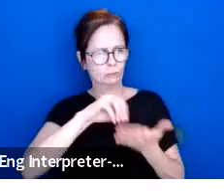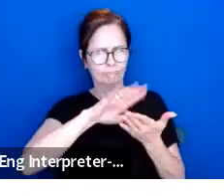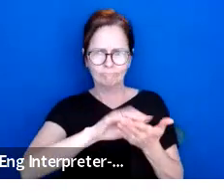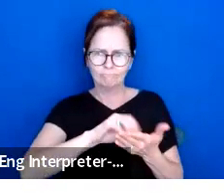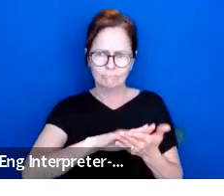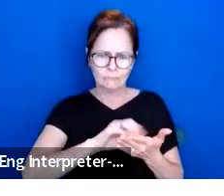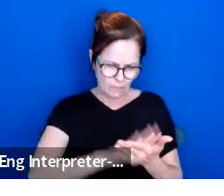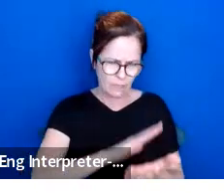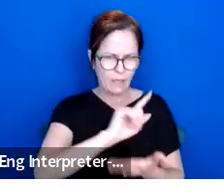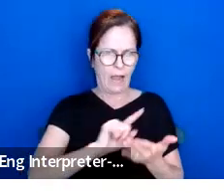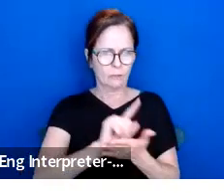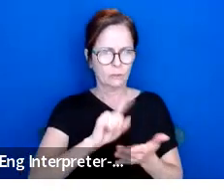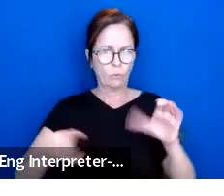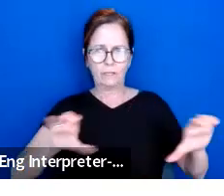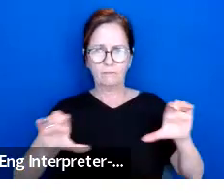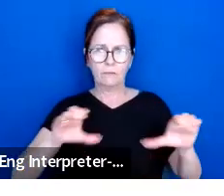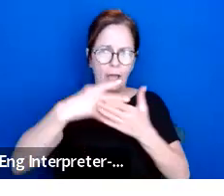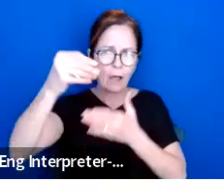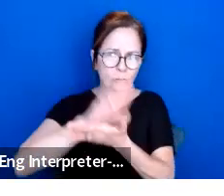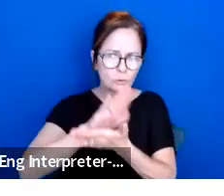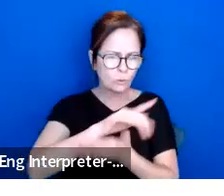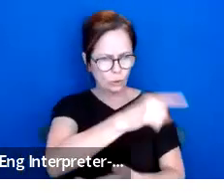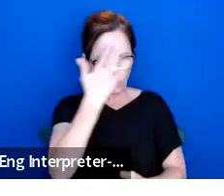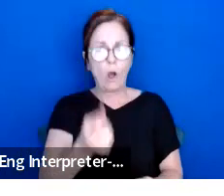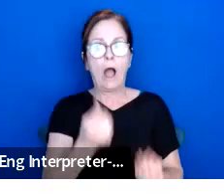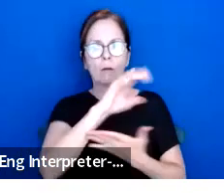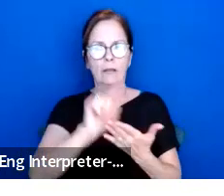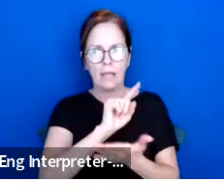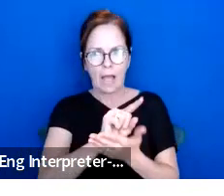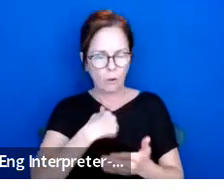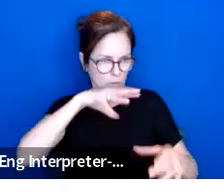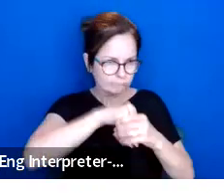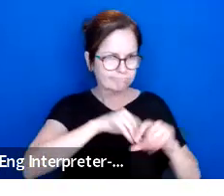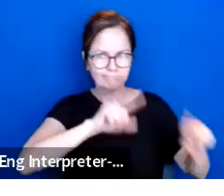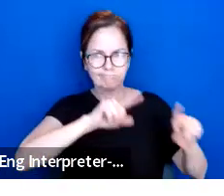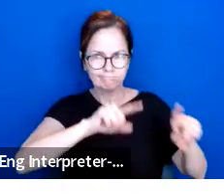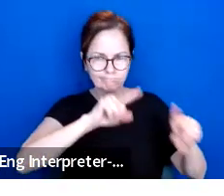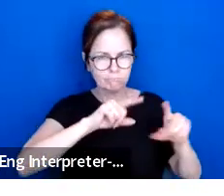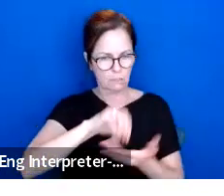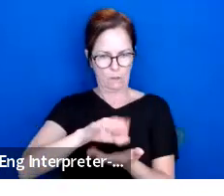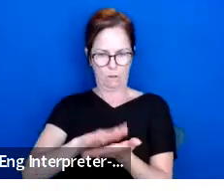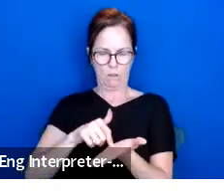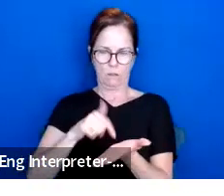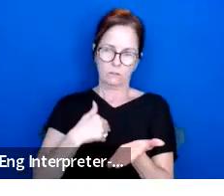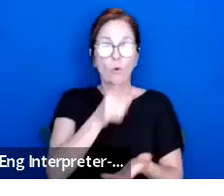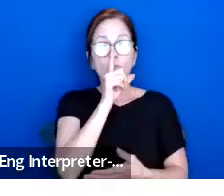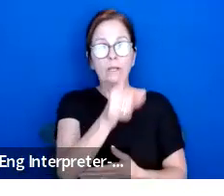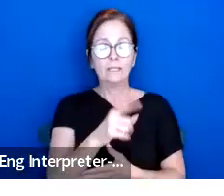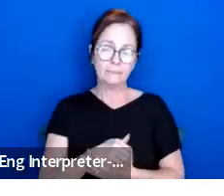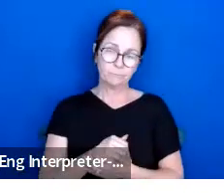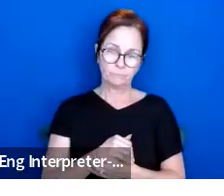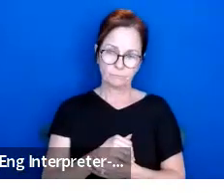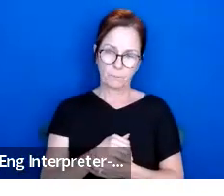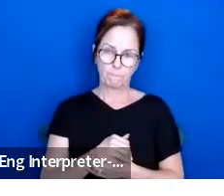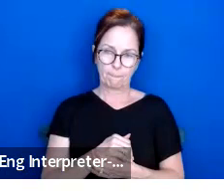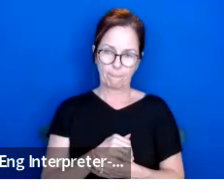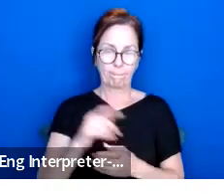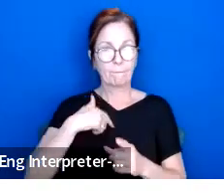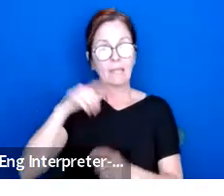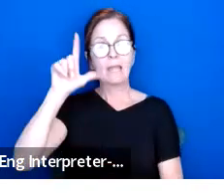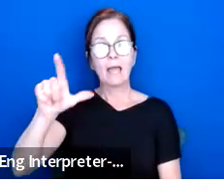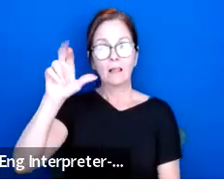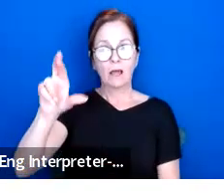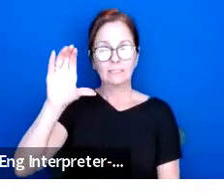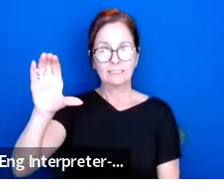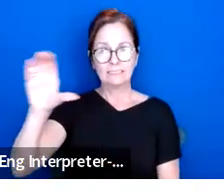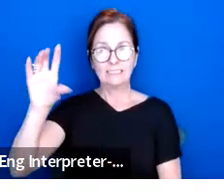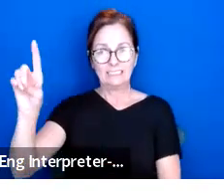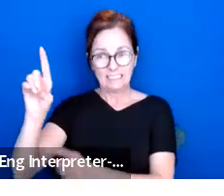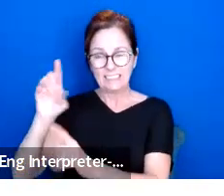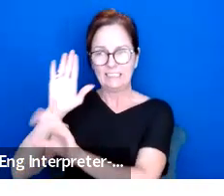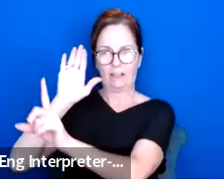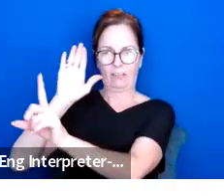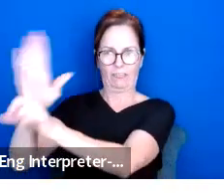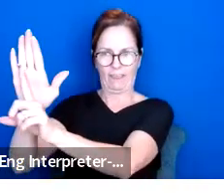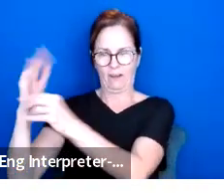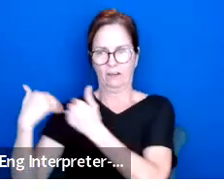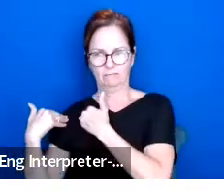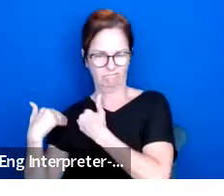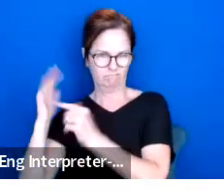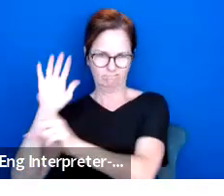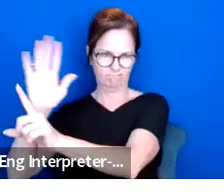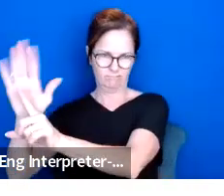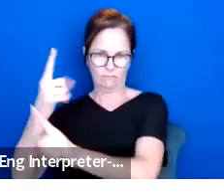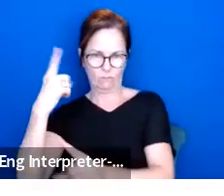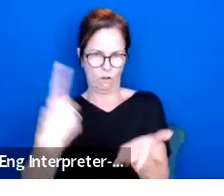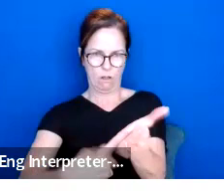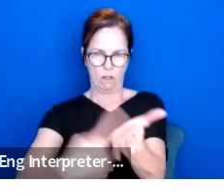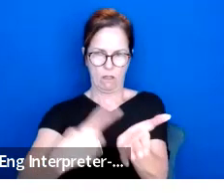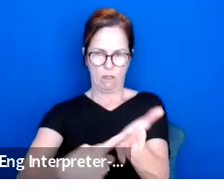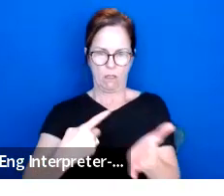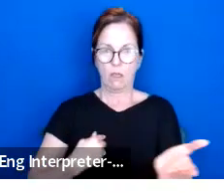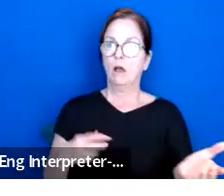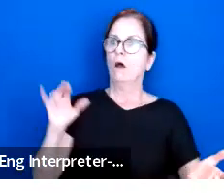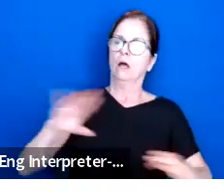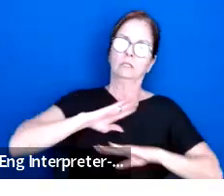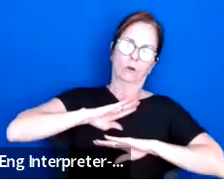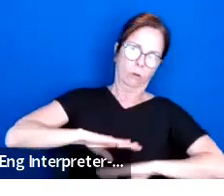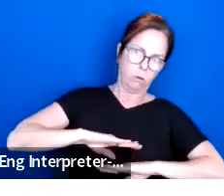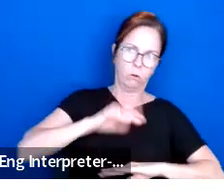You know how many hours you've spent on those and so so I would just probably say I would put that on LRCCD to have that kind of conversation if there's concerns about that.